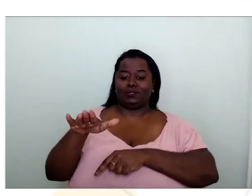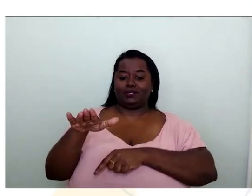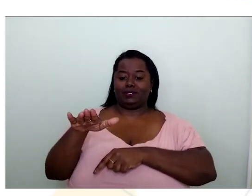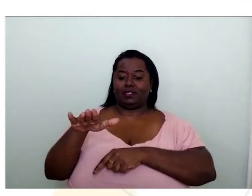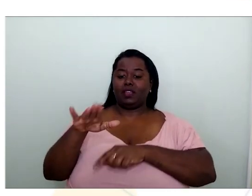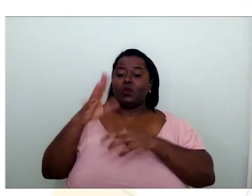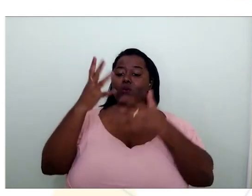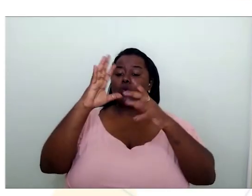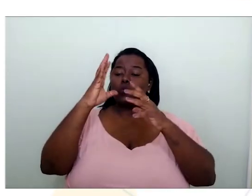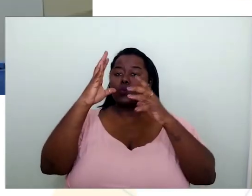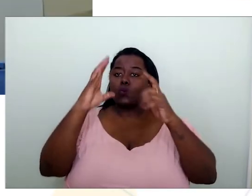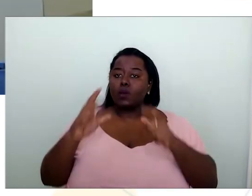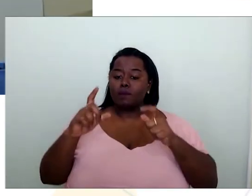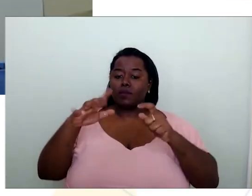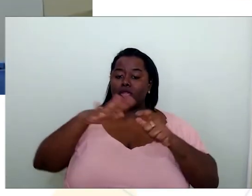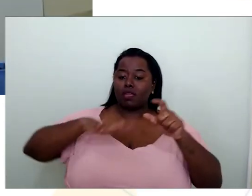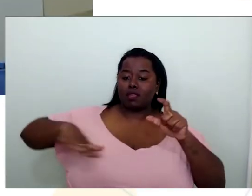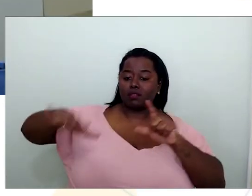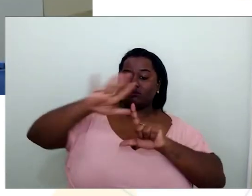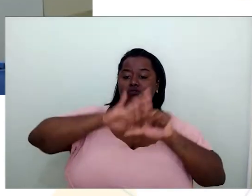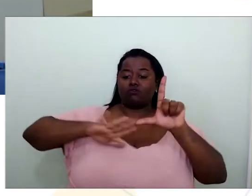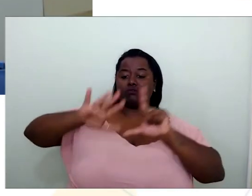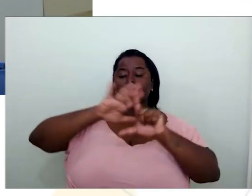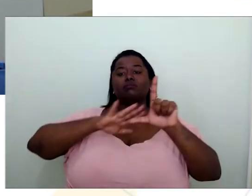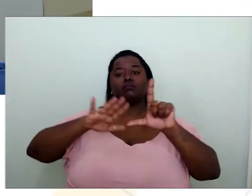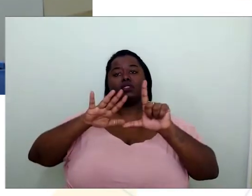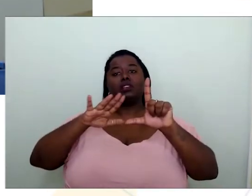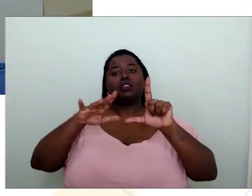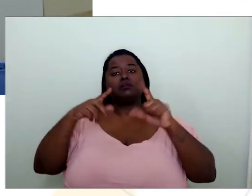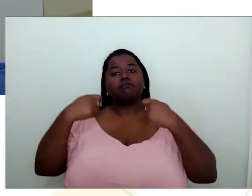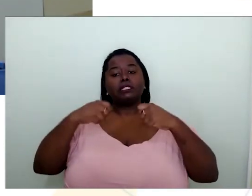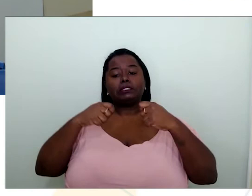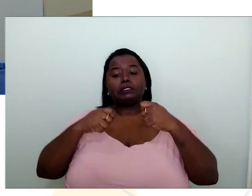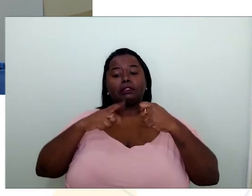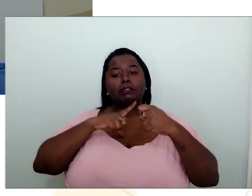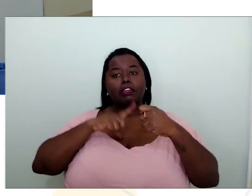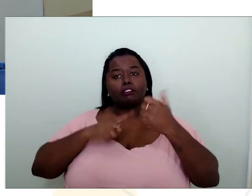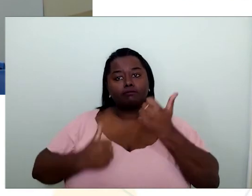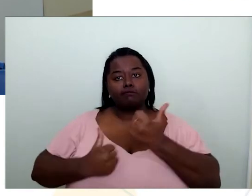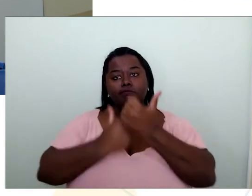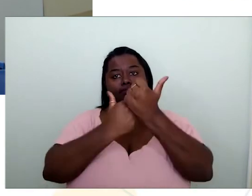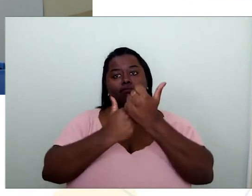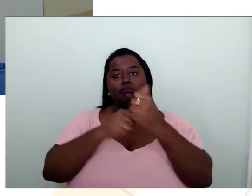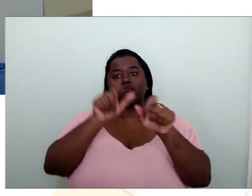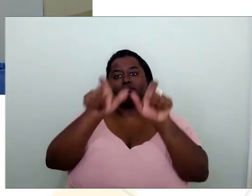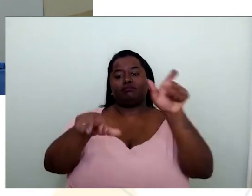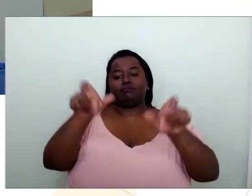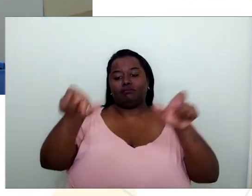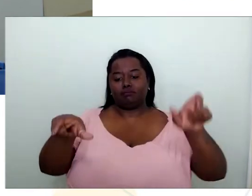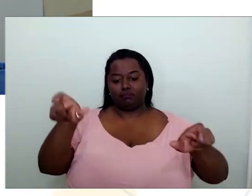a an environment where they are expected to bear